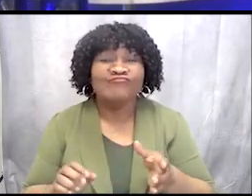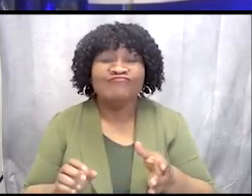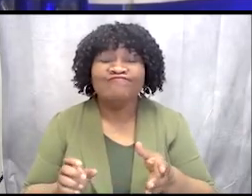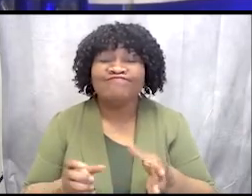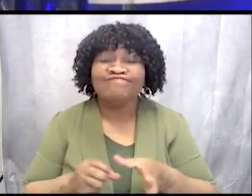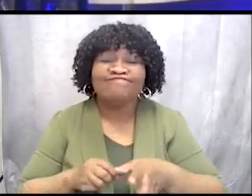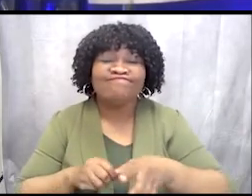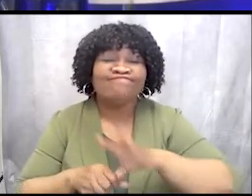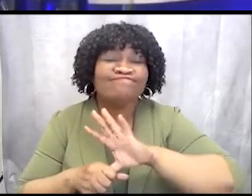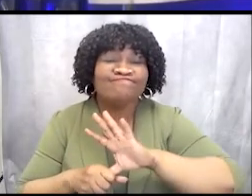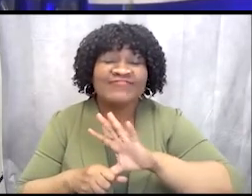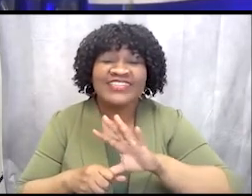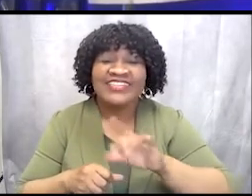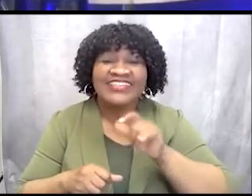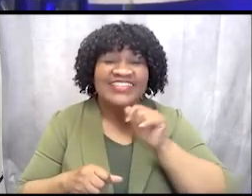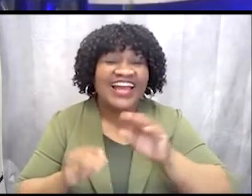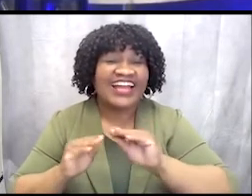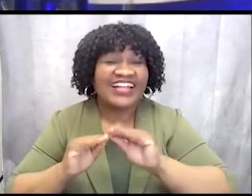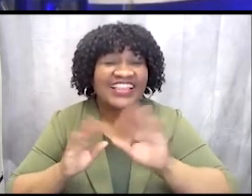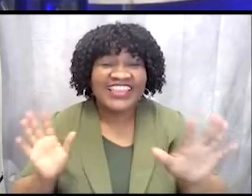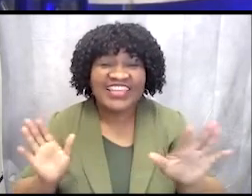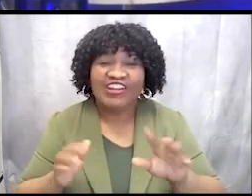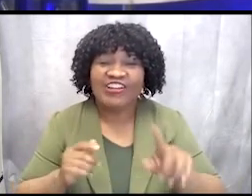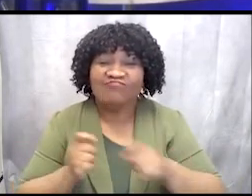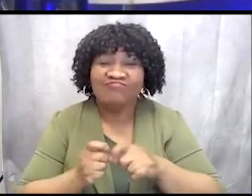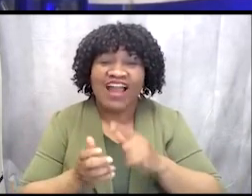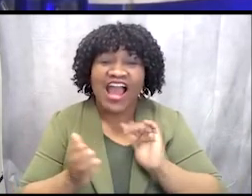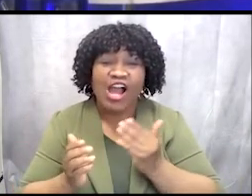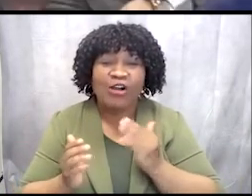to be clear about our expectations and our beliefs.